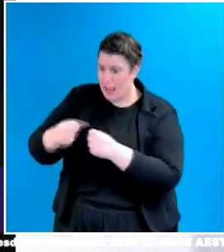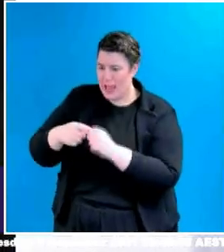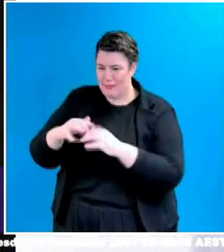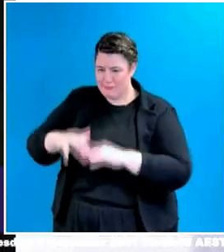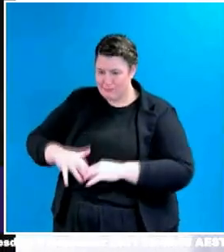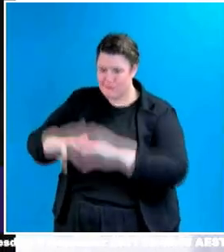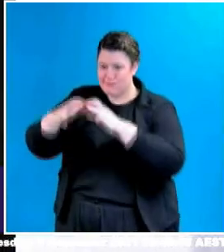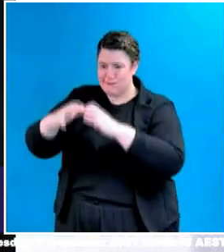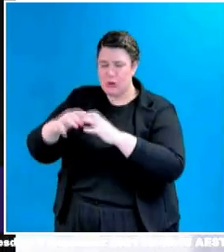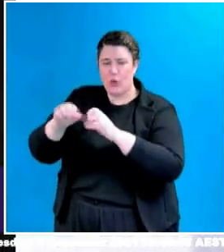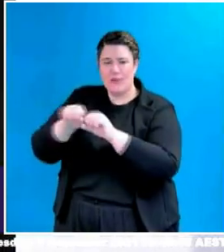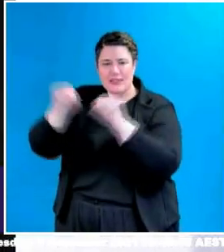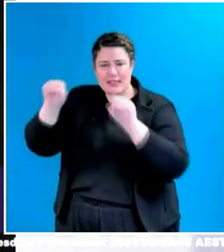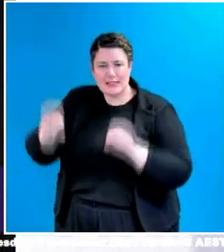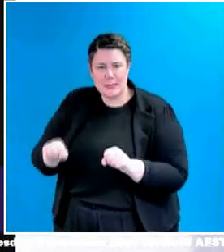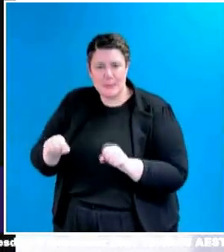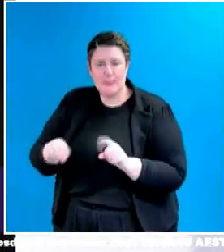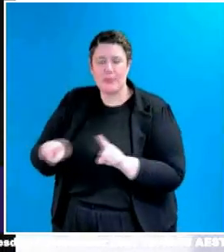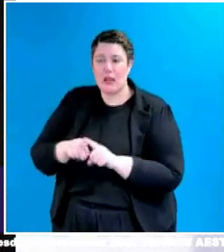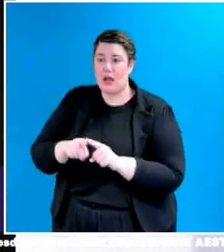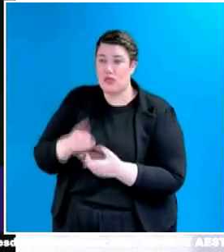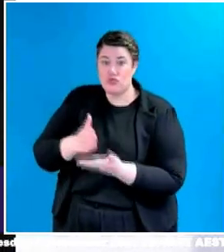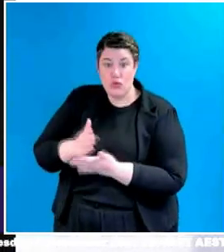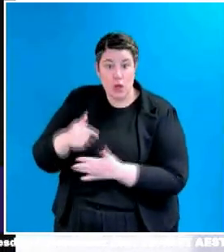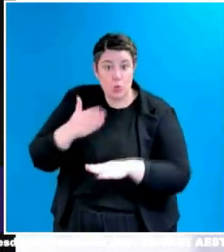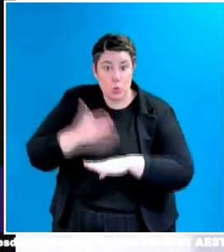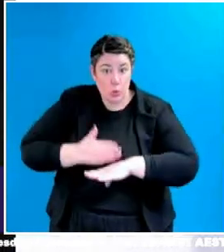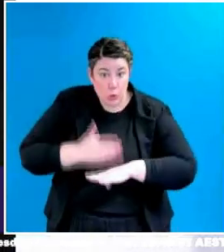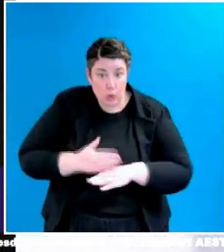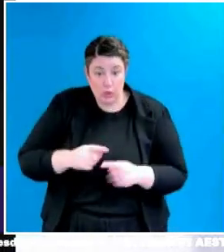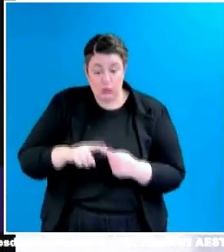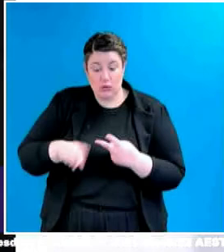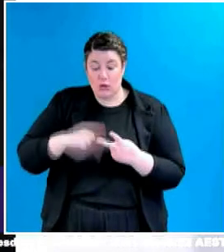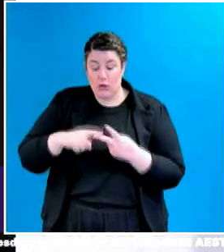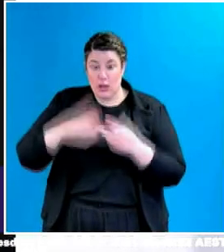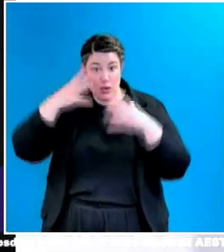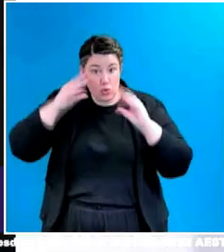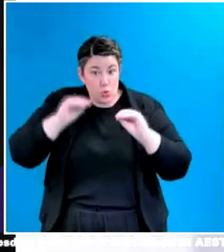So these are rights like the right to work, the right to education, the right